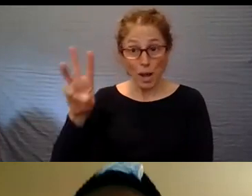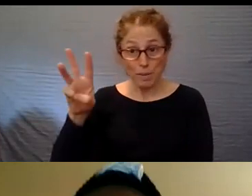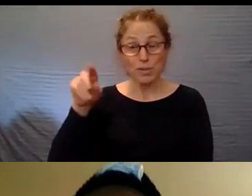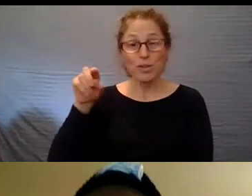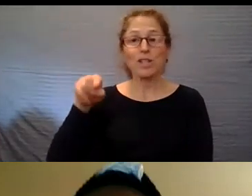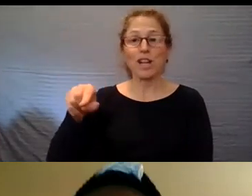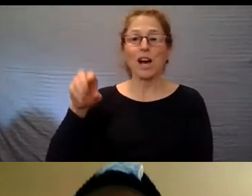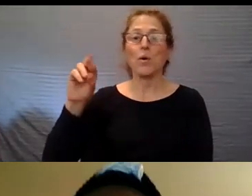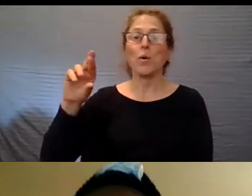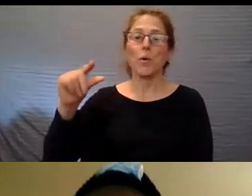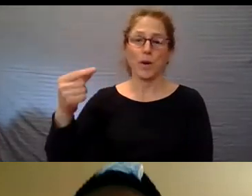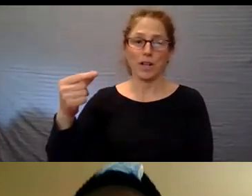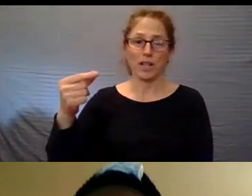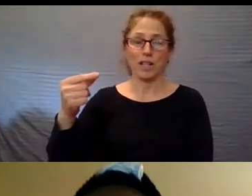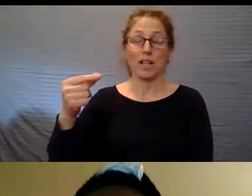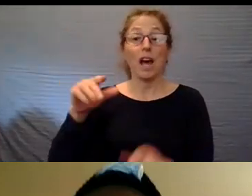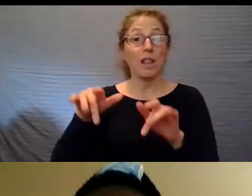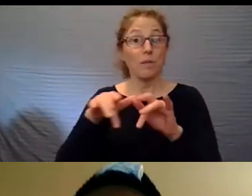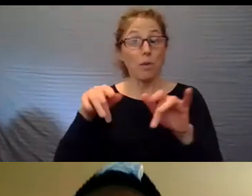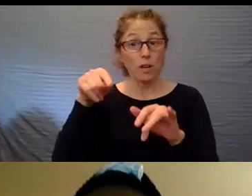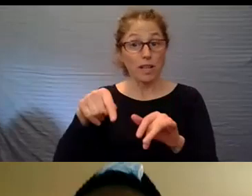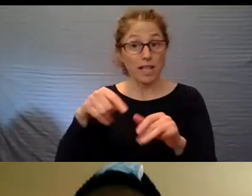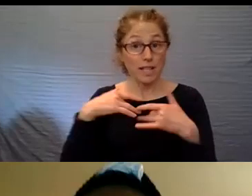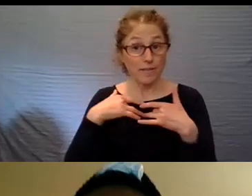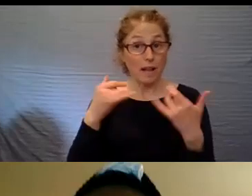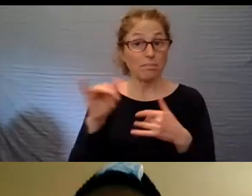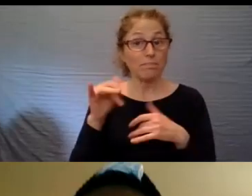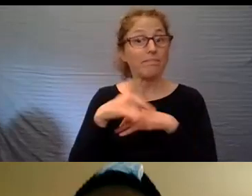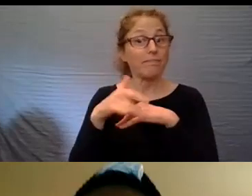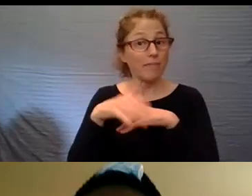and the recording of this will be available on that website, probably in